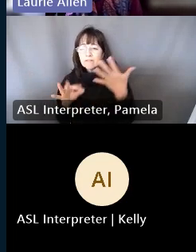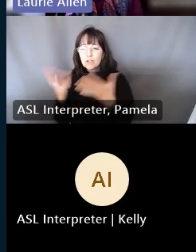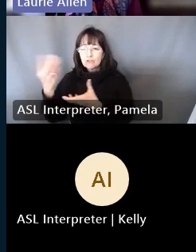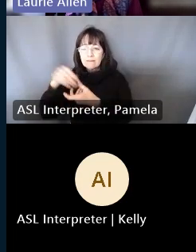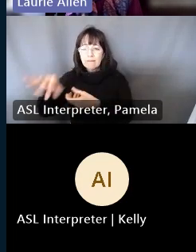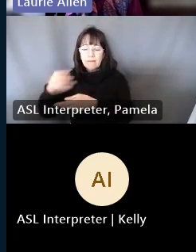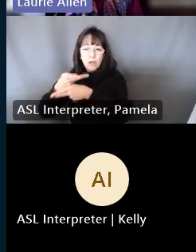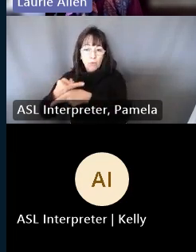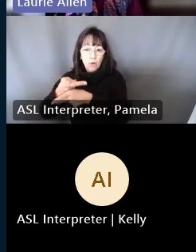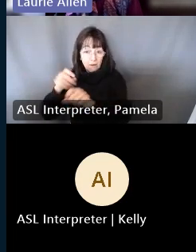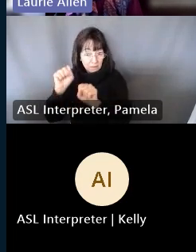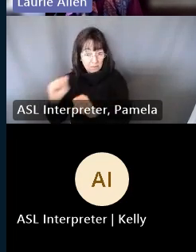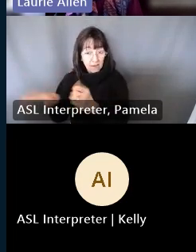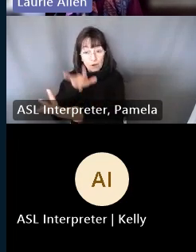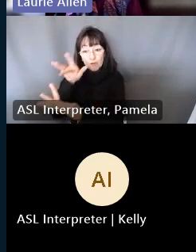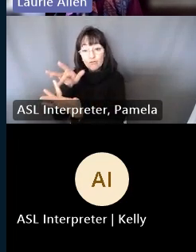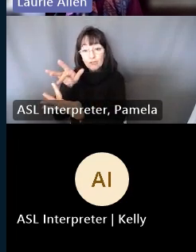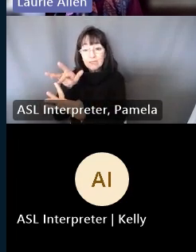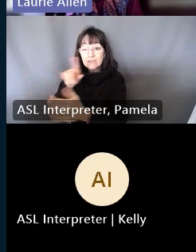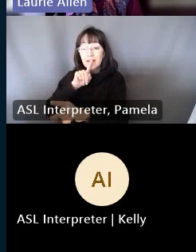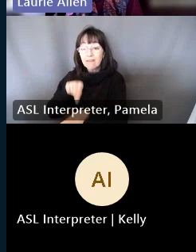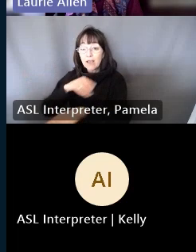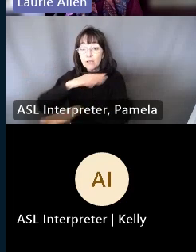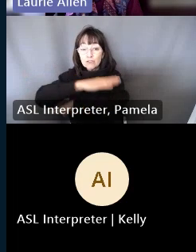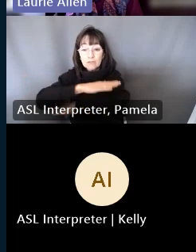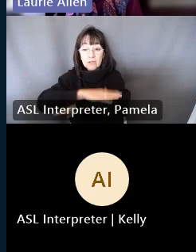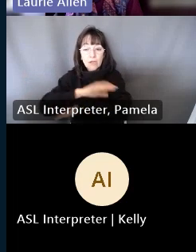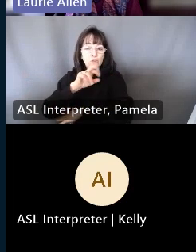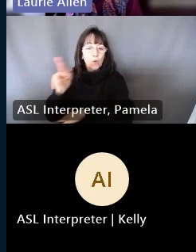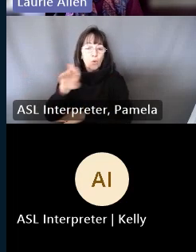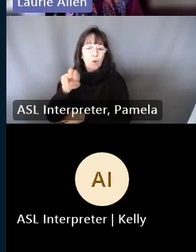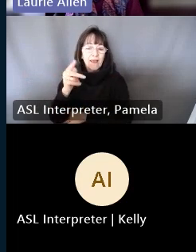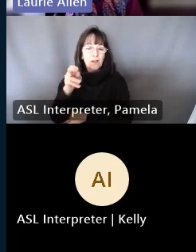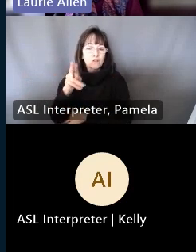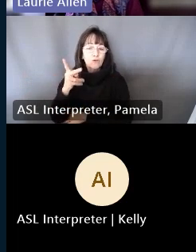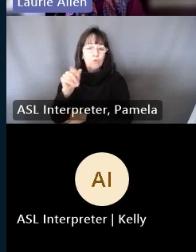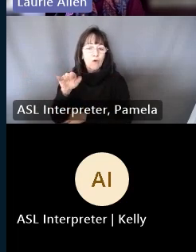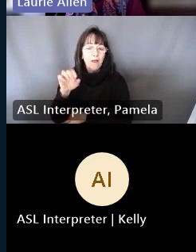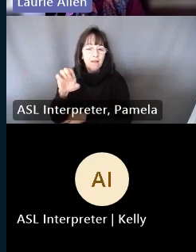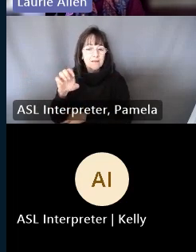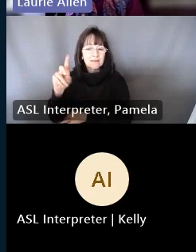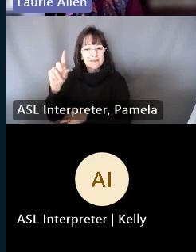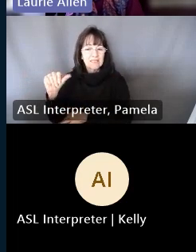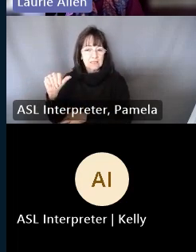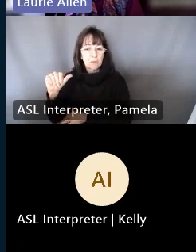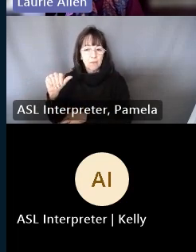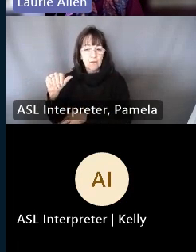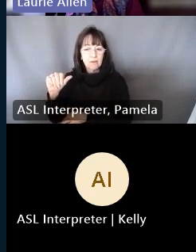reach out to our disability answer desk or our enterprise disability answer desk. So DAD is consumer focued.